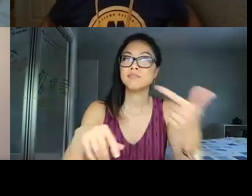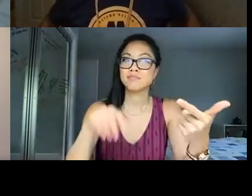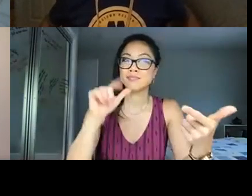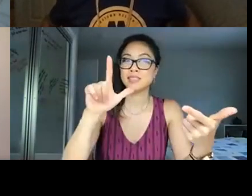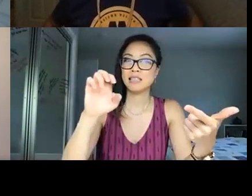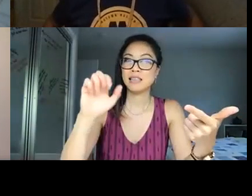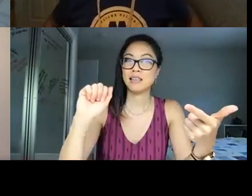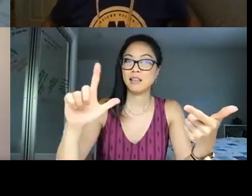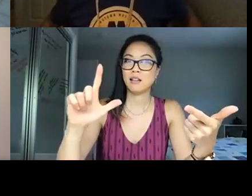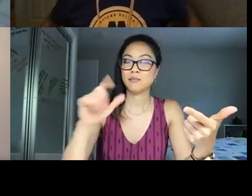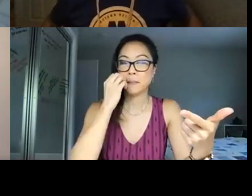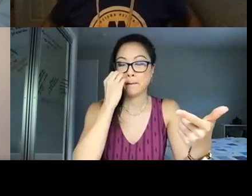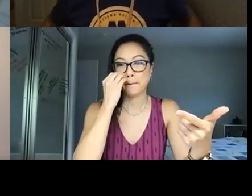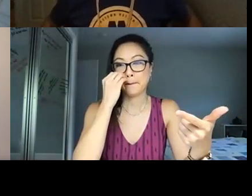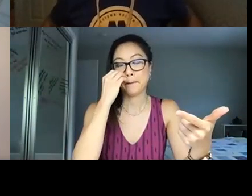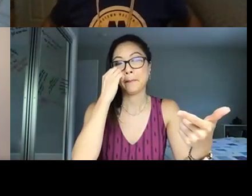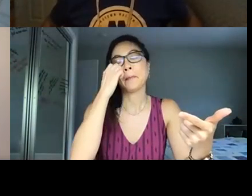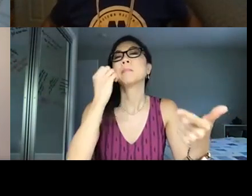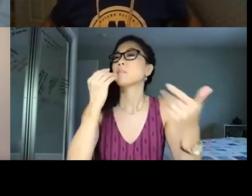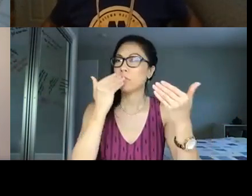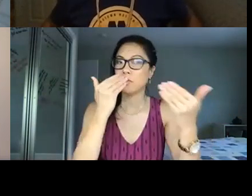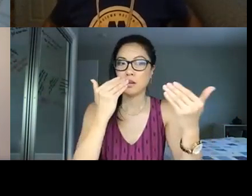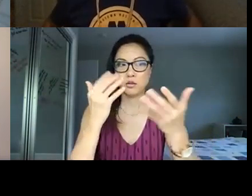and I think I can relate really to what Melanie said in